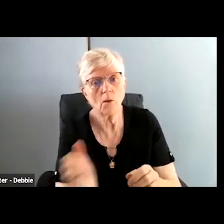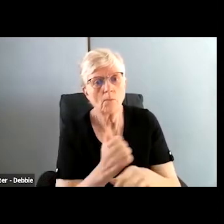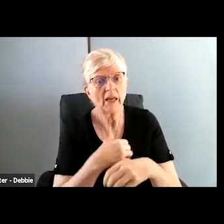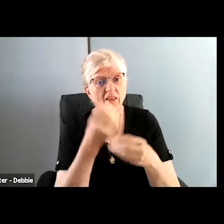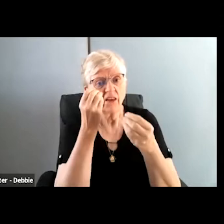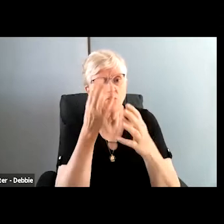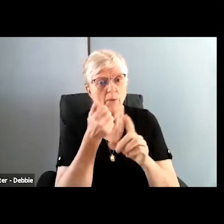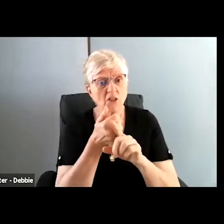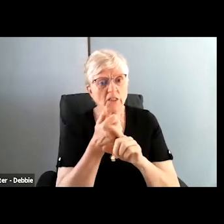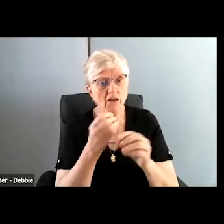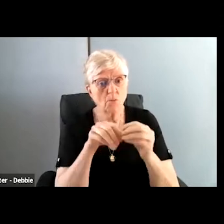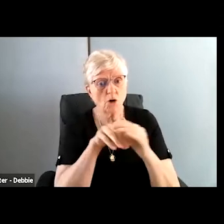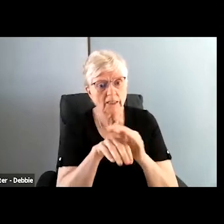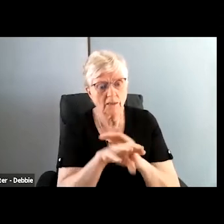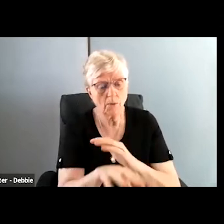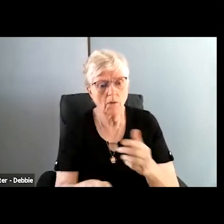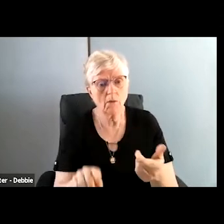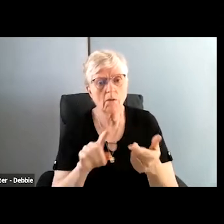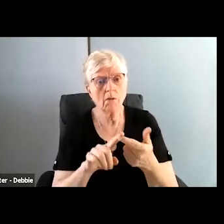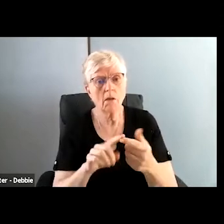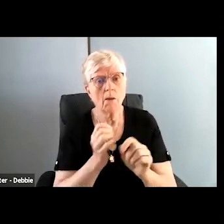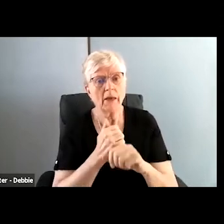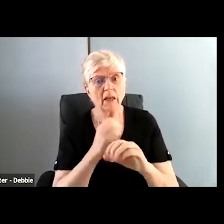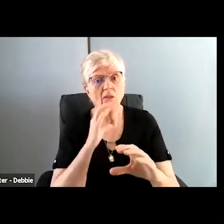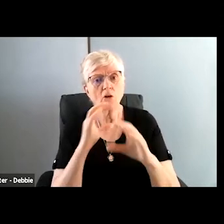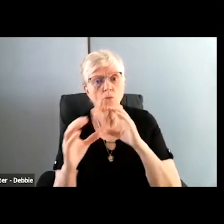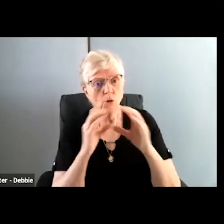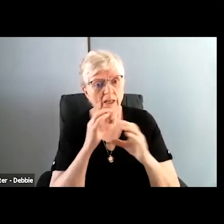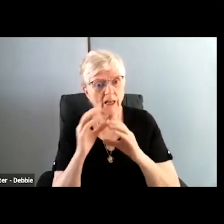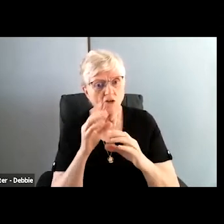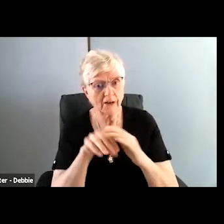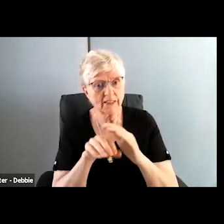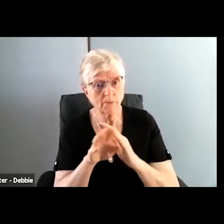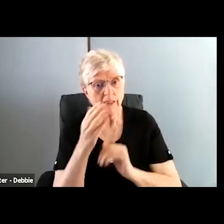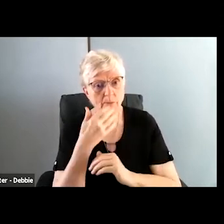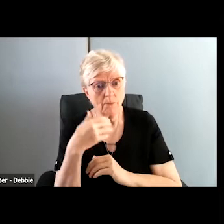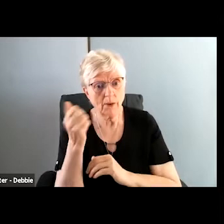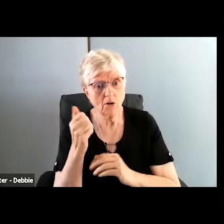MAKING THE INFORMATION ITSELF MORE ACCESSIBLE. . MAKING THE COMMUNICATION ACCESSIBILITY BETTER. MAKING THE COMMUNICATION ACCESSIBILITY BETTER. AND ALSO PROVIDING MULTIMEDIA.